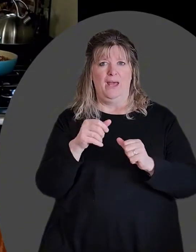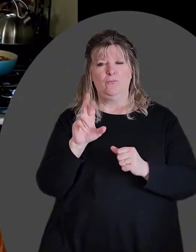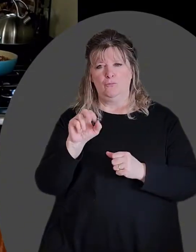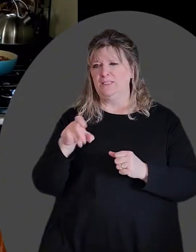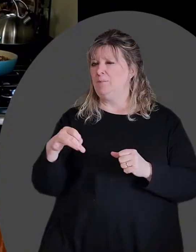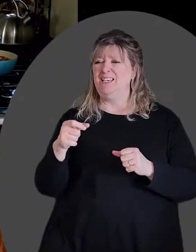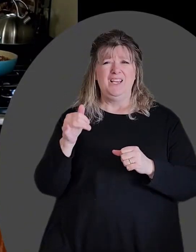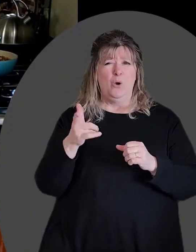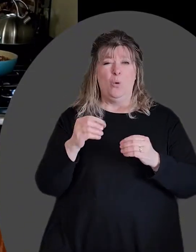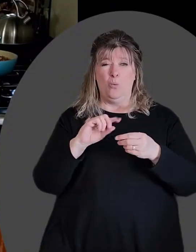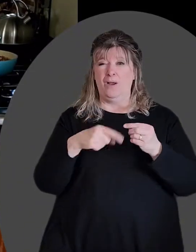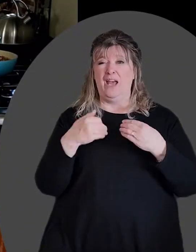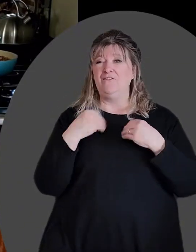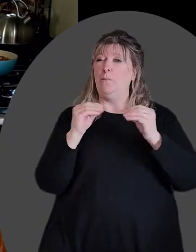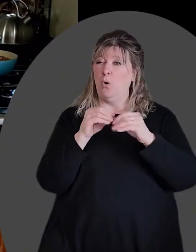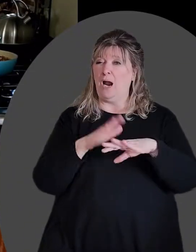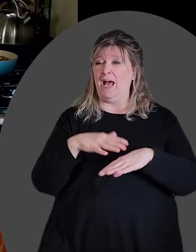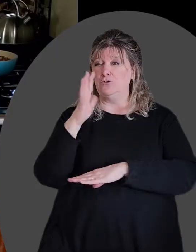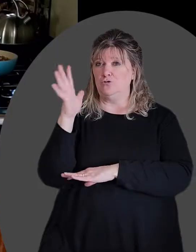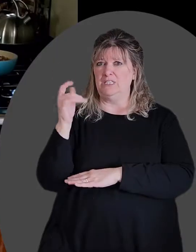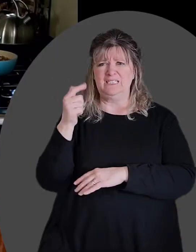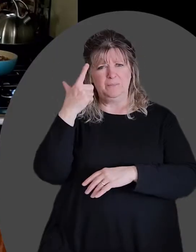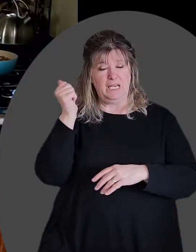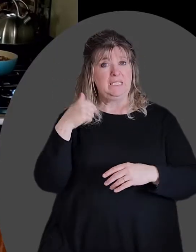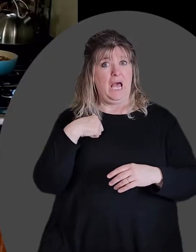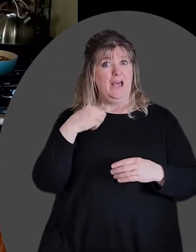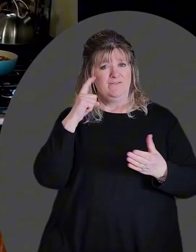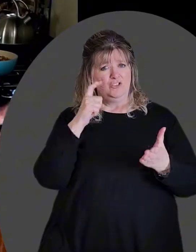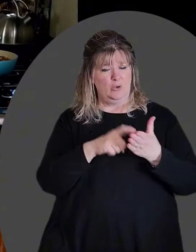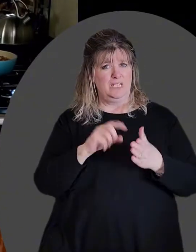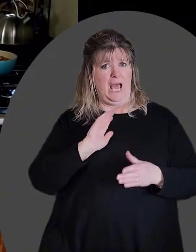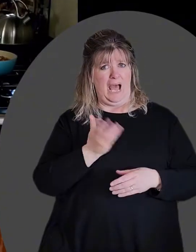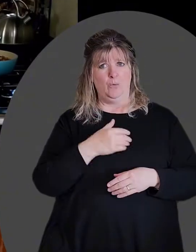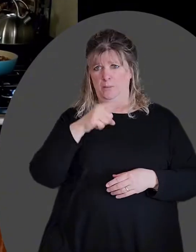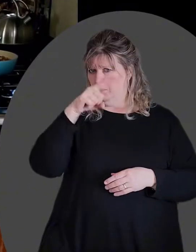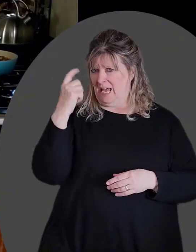because I have noticed that our walnut trees black walnut trees